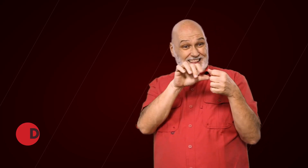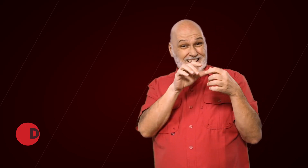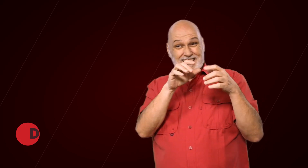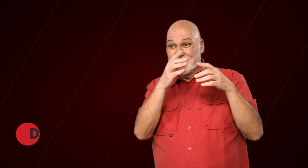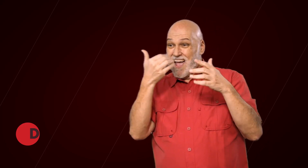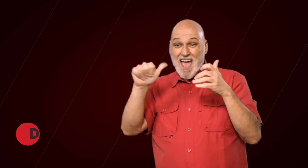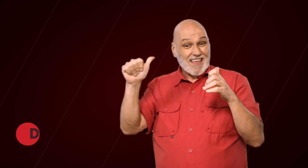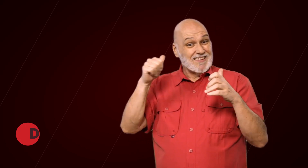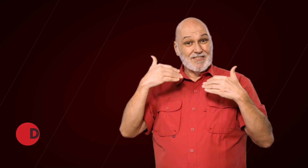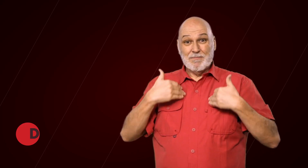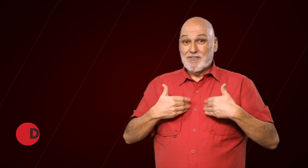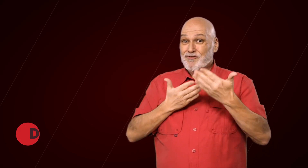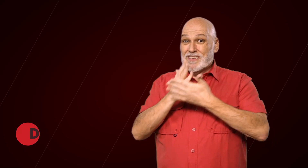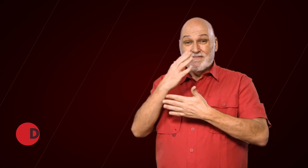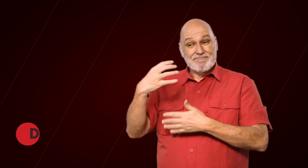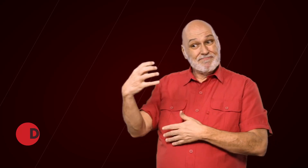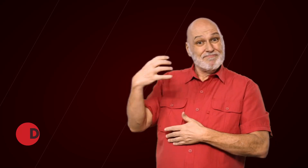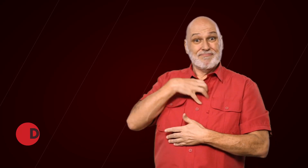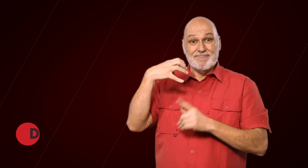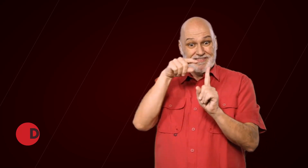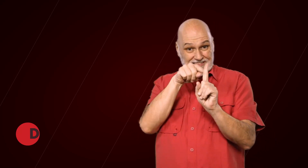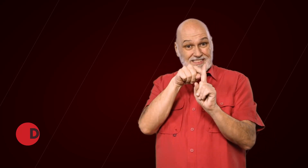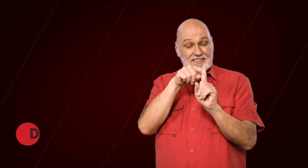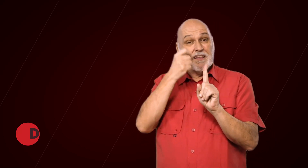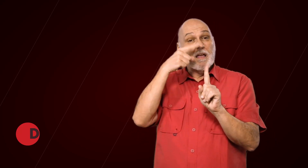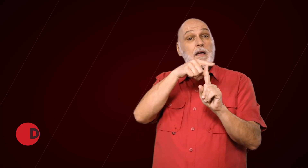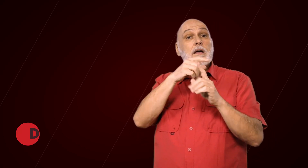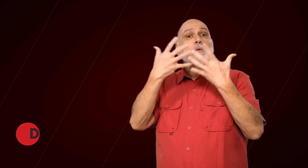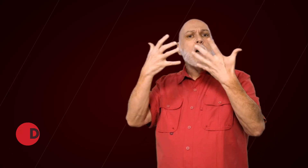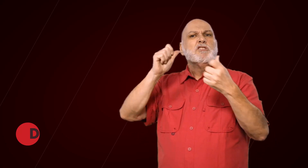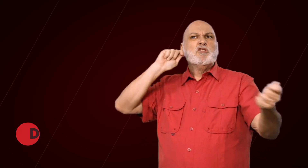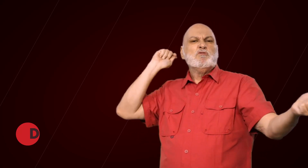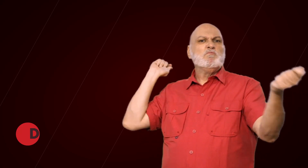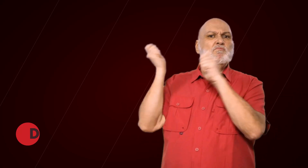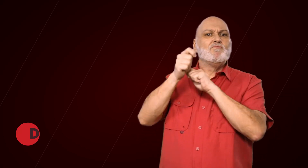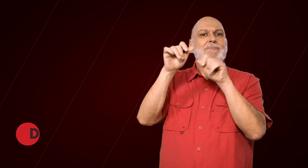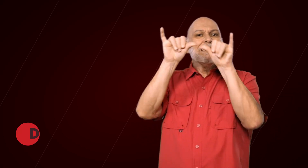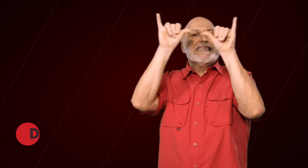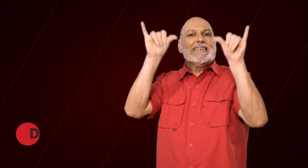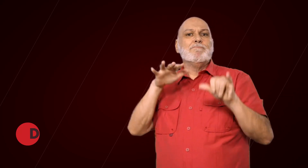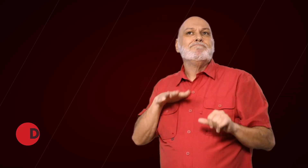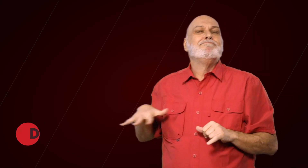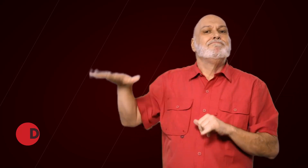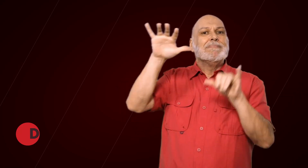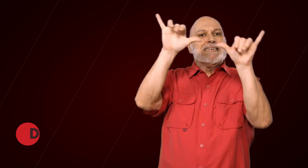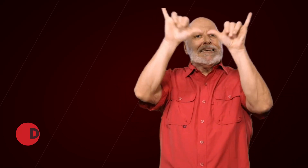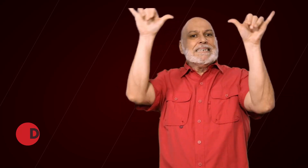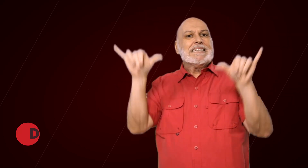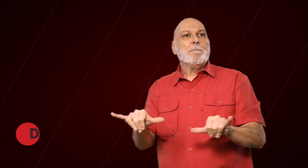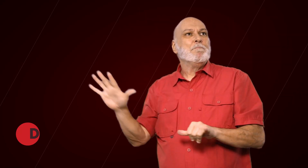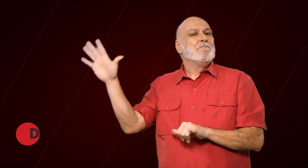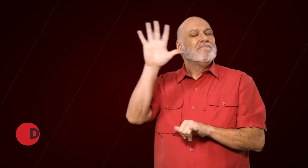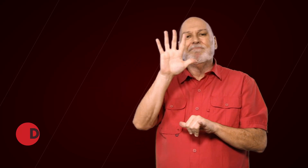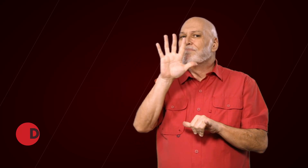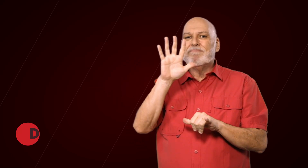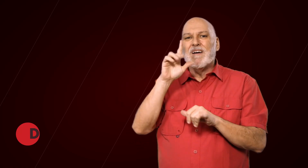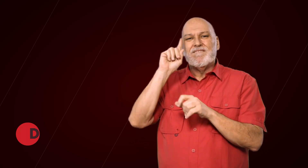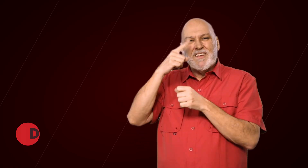but it does not resolve systematic problems.